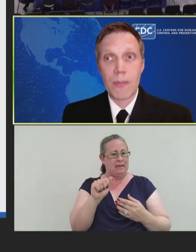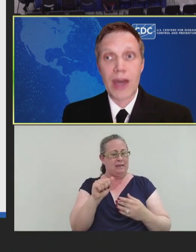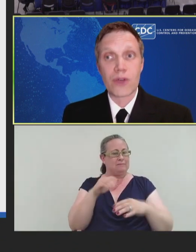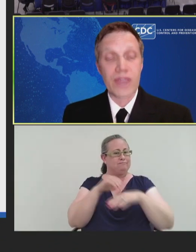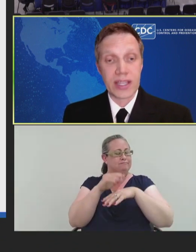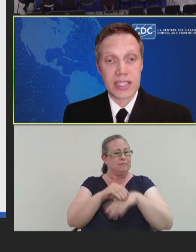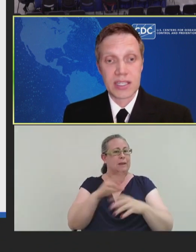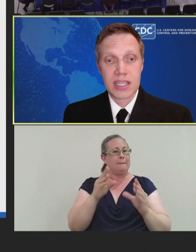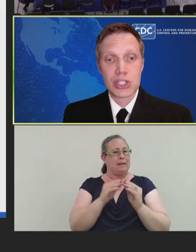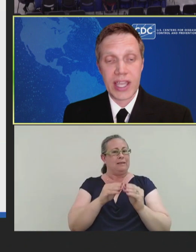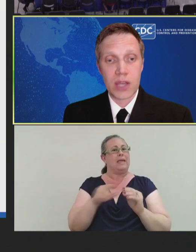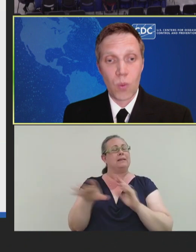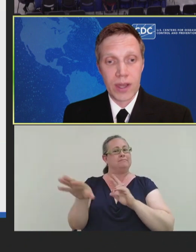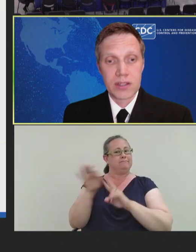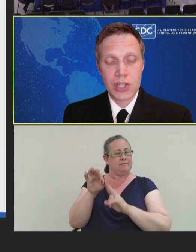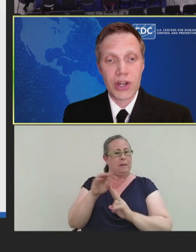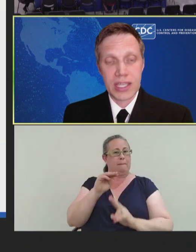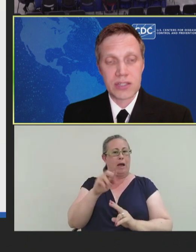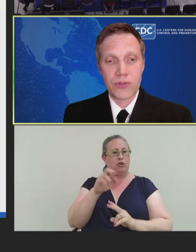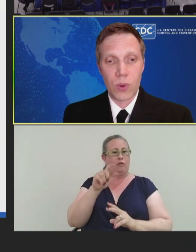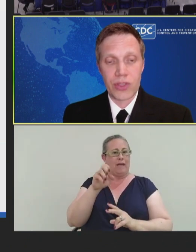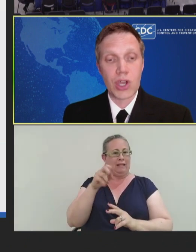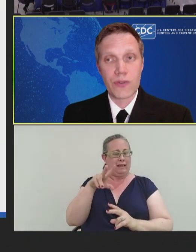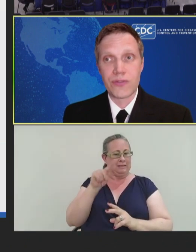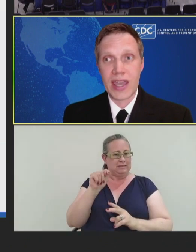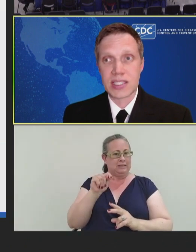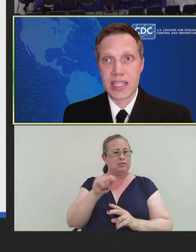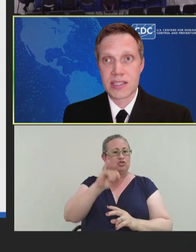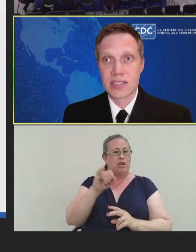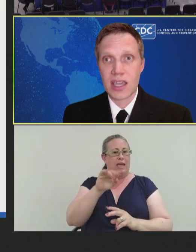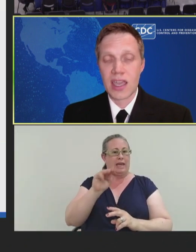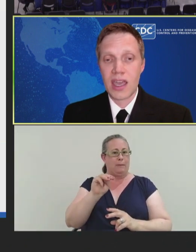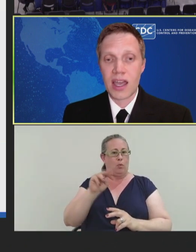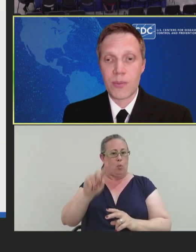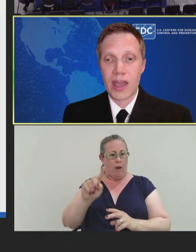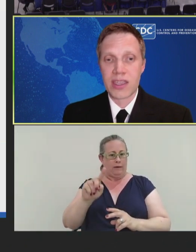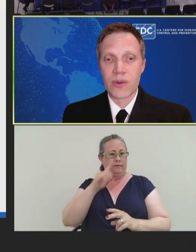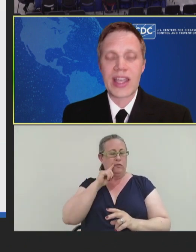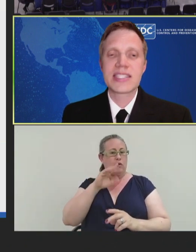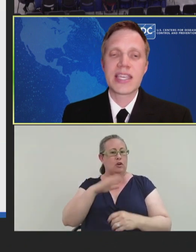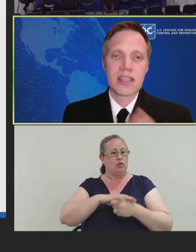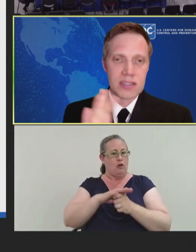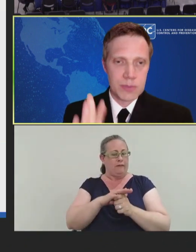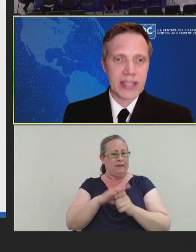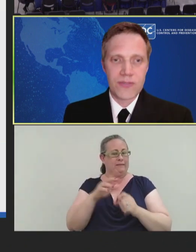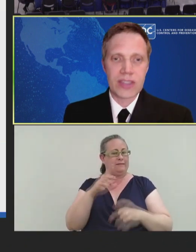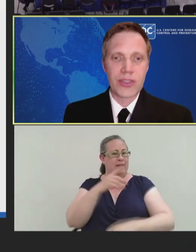monovalent JN.1 target for the COVID vaccines. You know, that's despite the fact that there